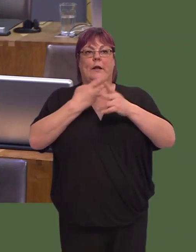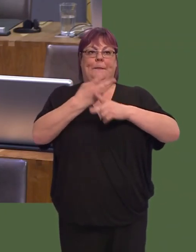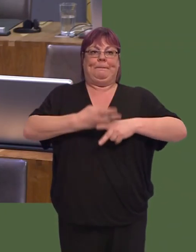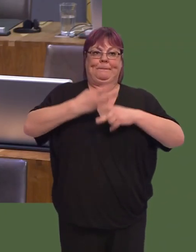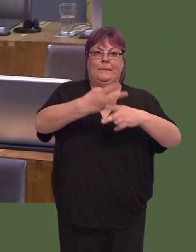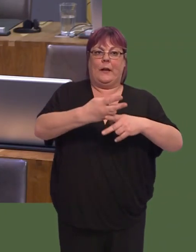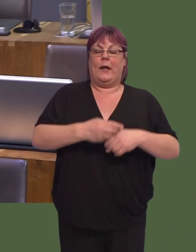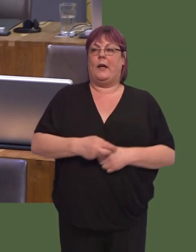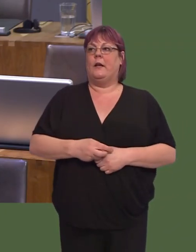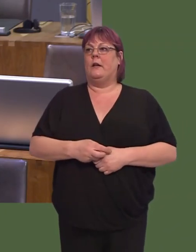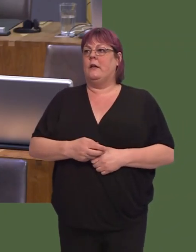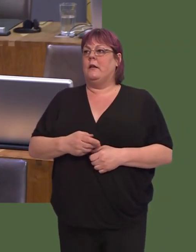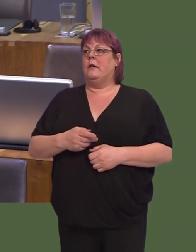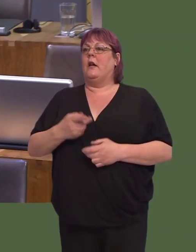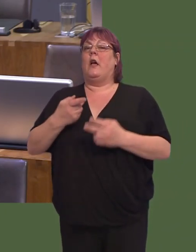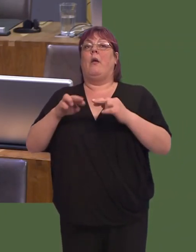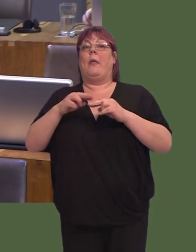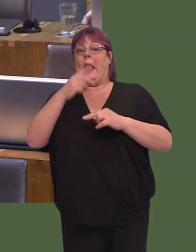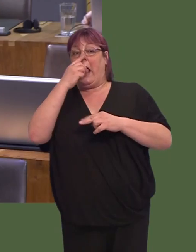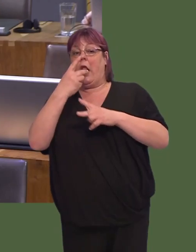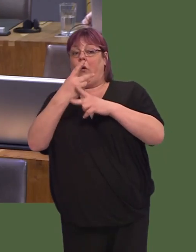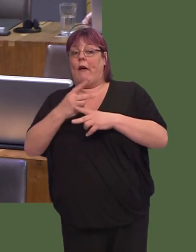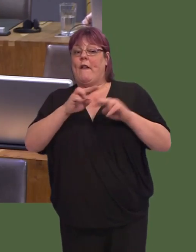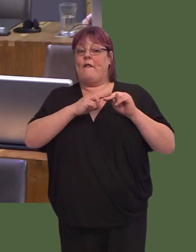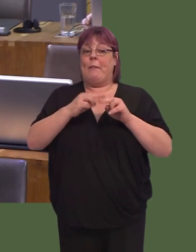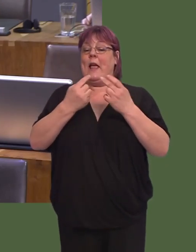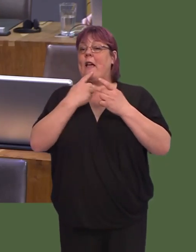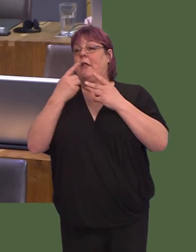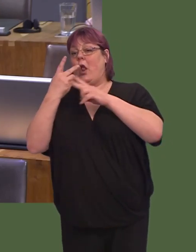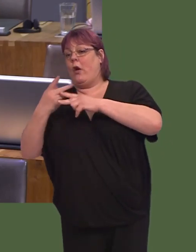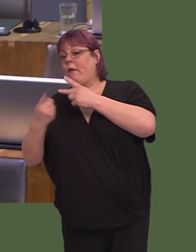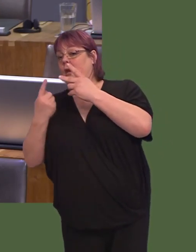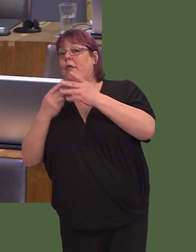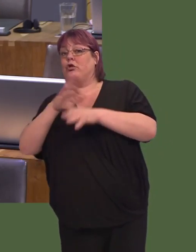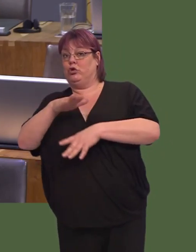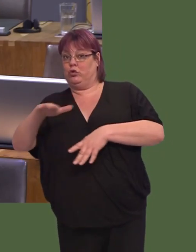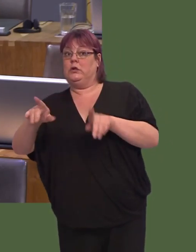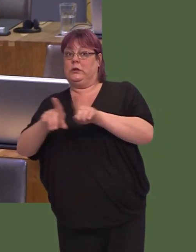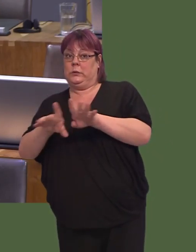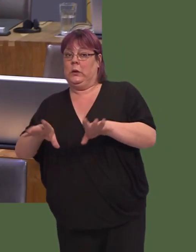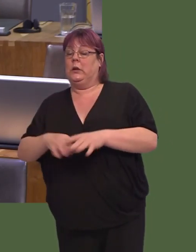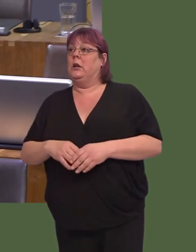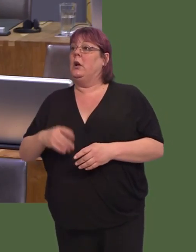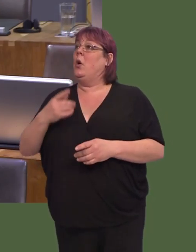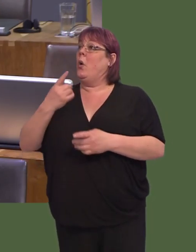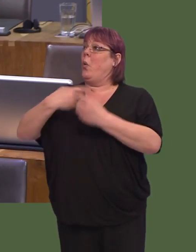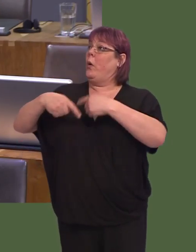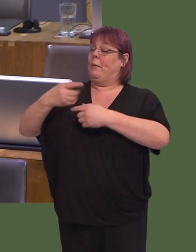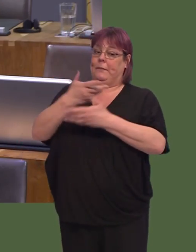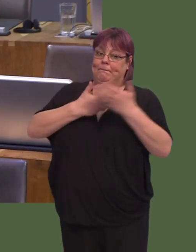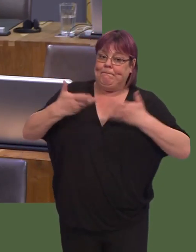unless it's part of a wider scheme where they're looking after other children. We have been discussing this with PACEY, and we continue to talk to them about what changes,